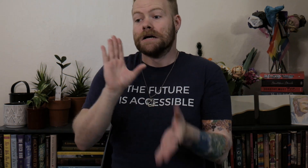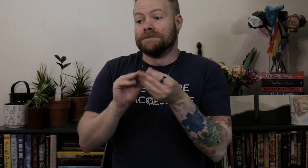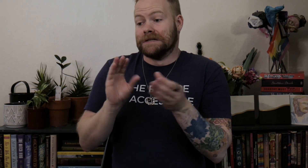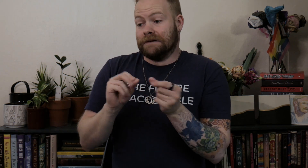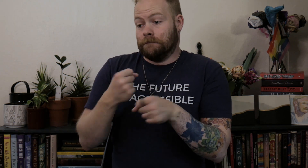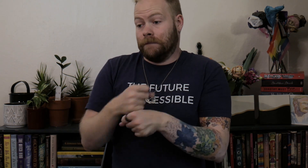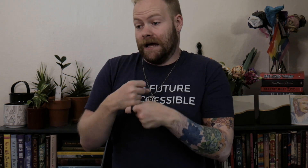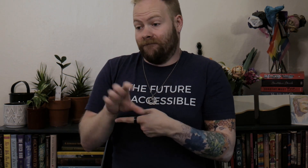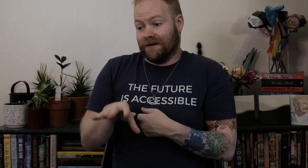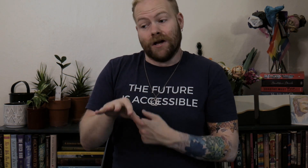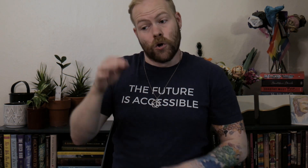Speaking of making videos…